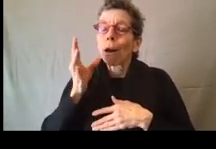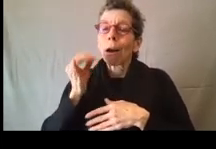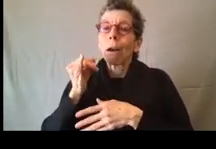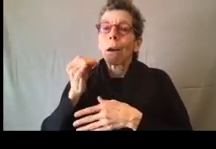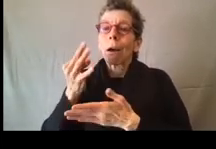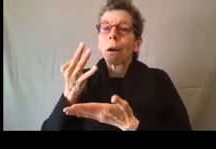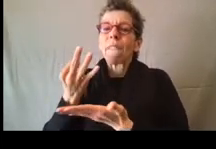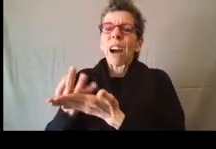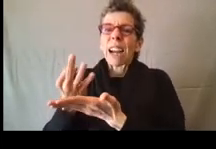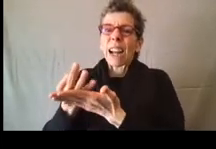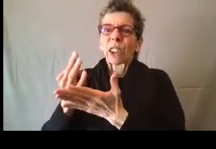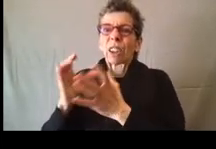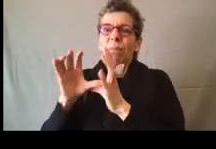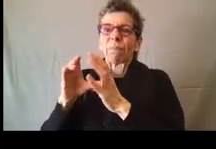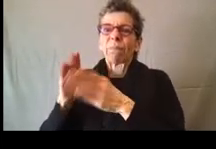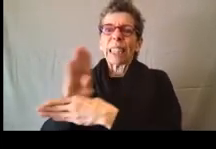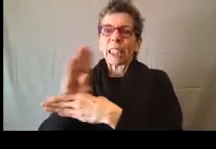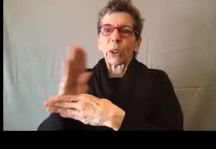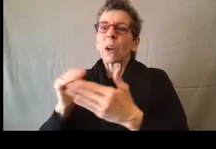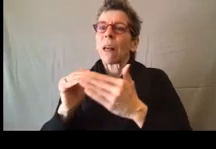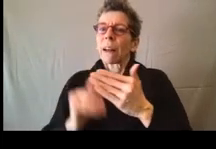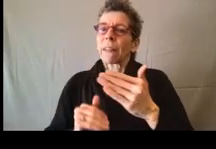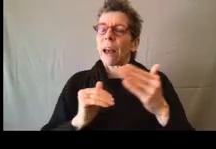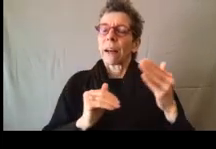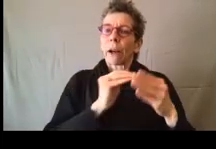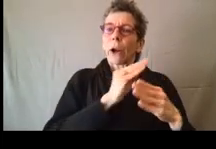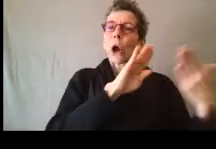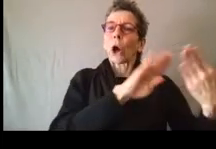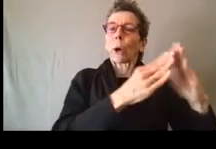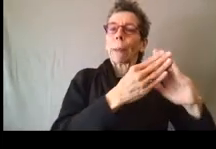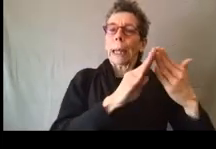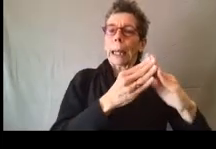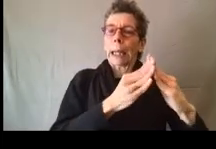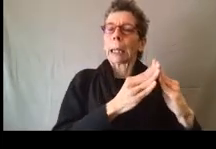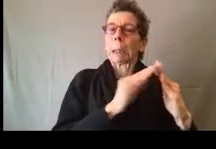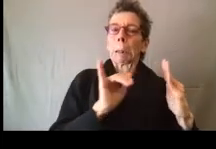to urban ones. And it was also higher, meaning more relevant information was available, for